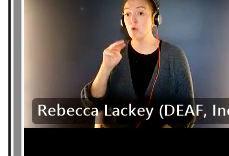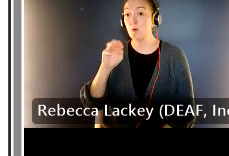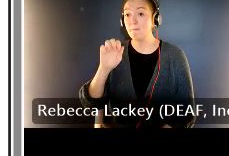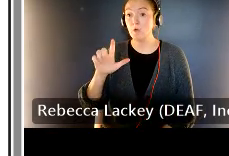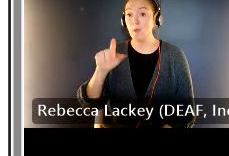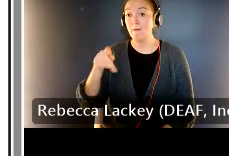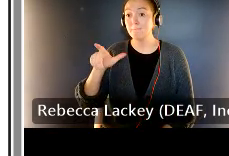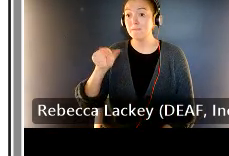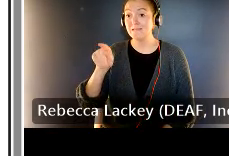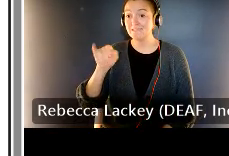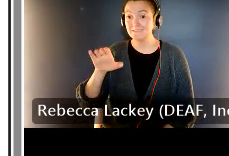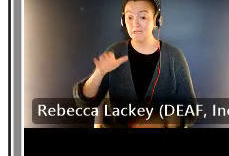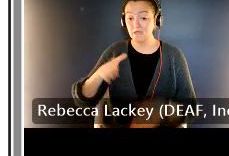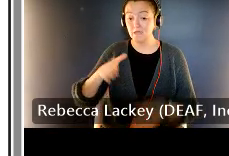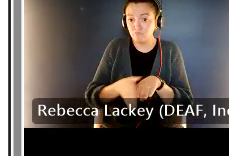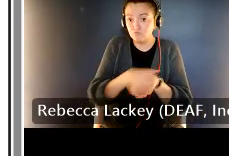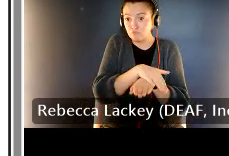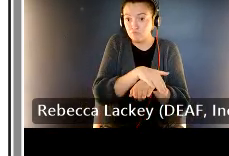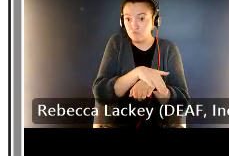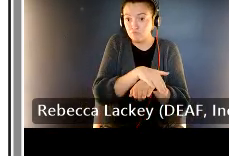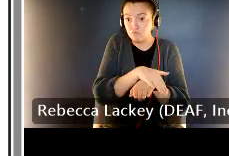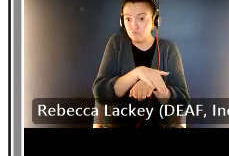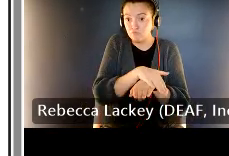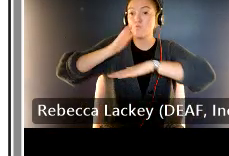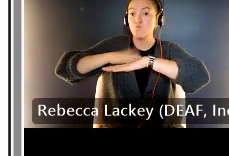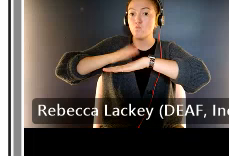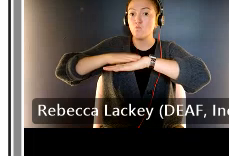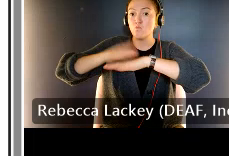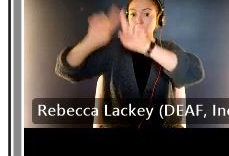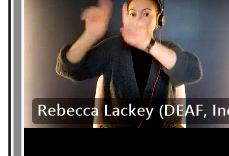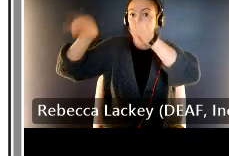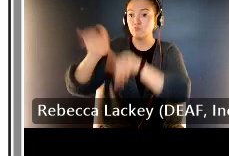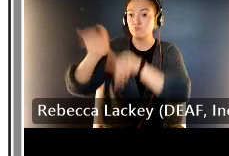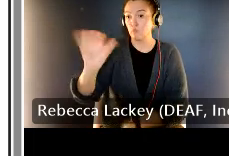and then the warning signs will be installed in both directions.